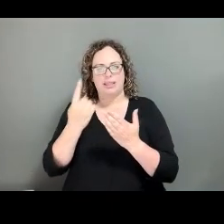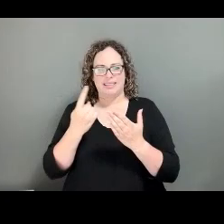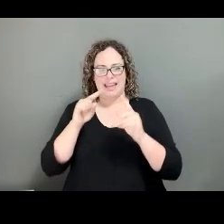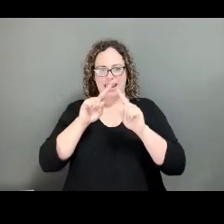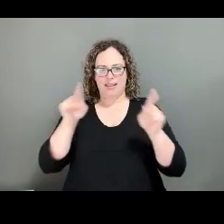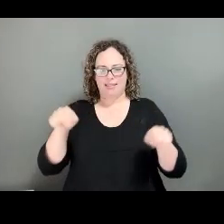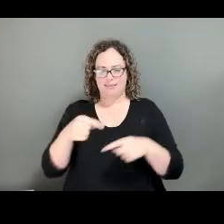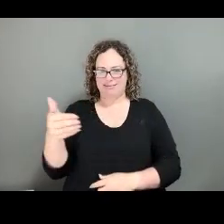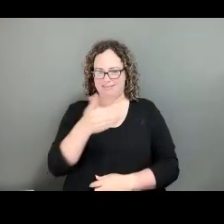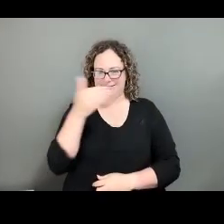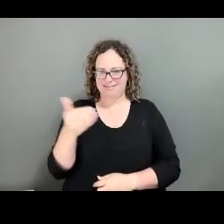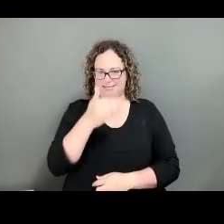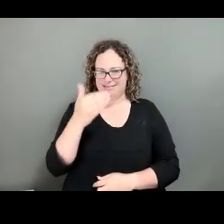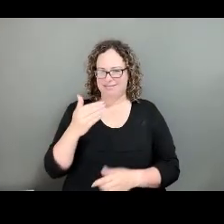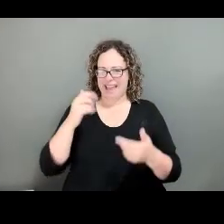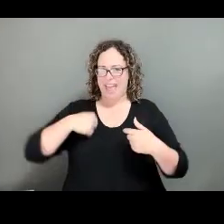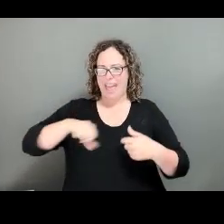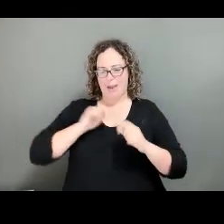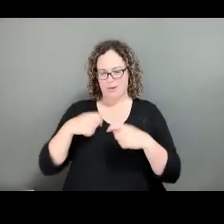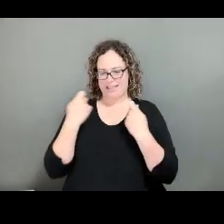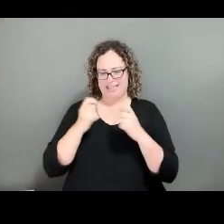little faces from the team from a couple of years ago.